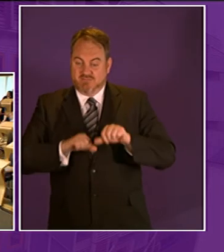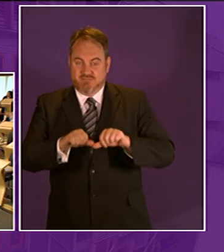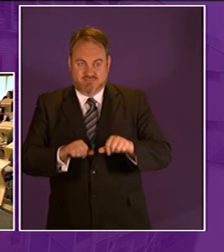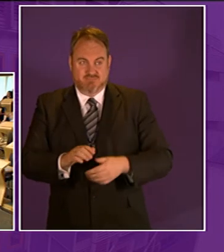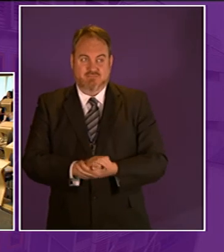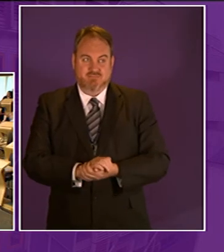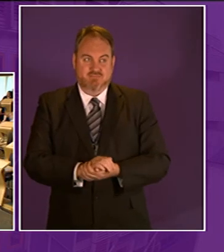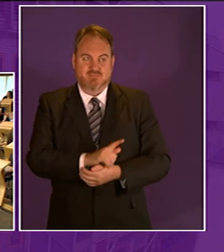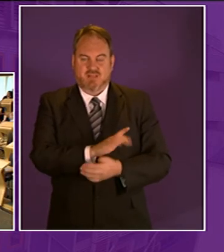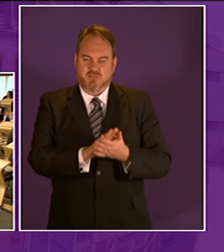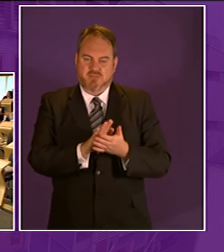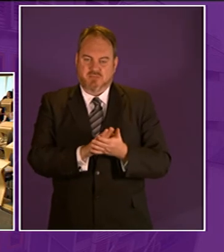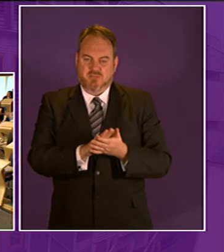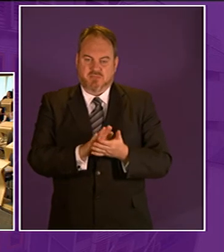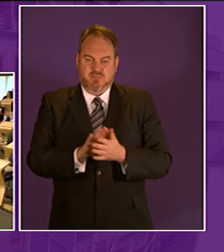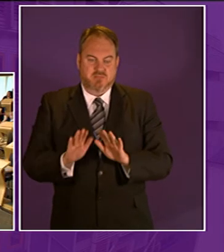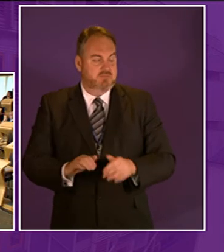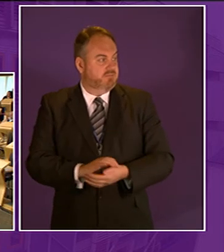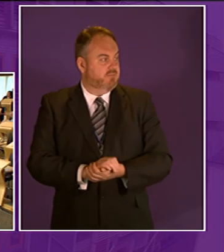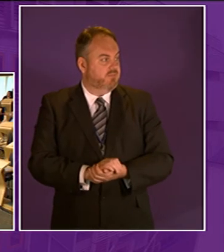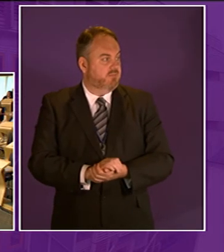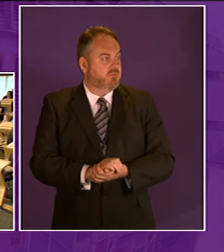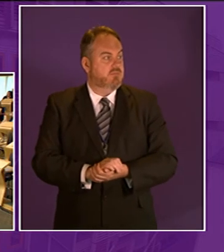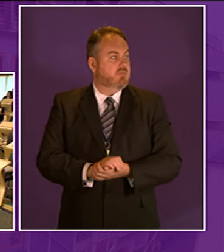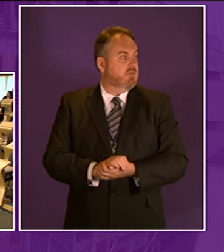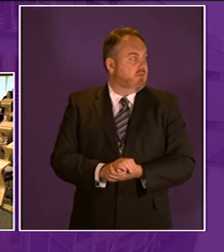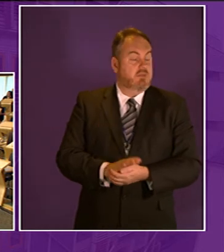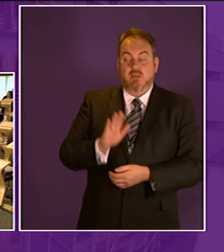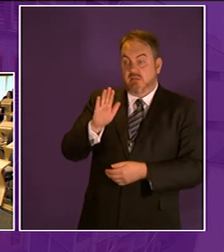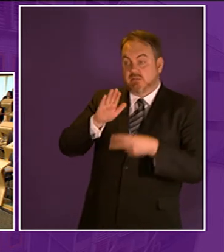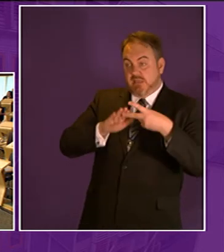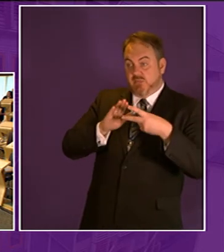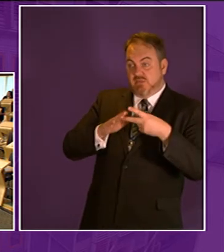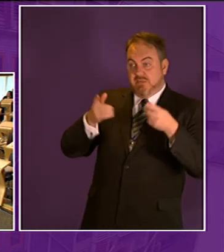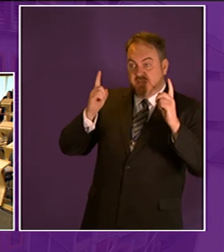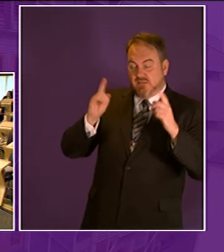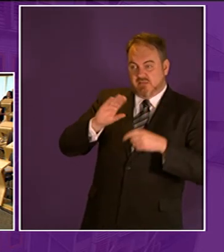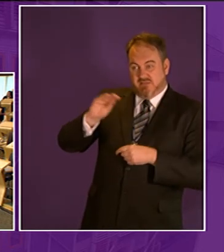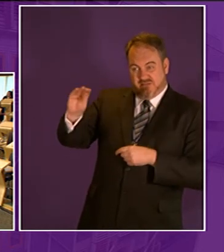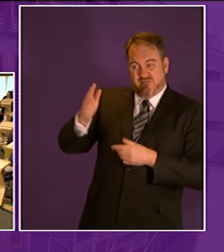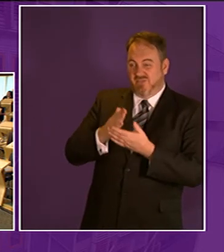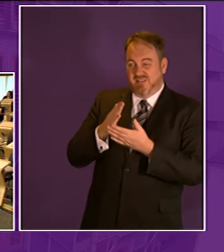John Swinney: I refer Ross Greer to what I said to Monica Lennon.